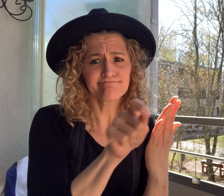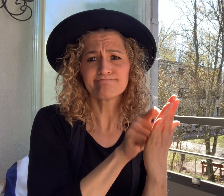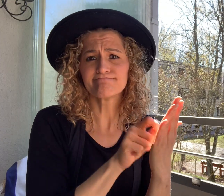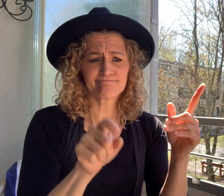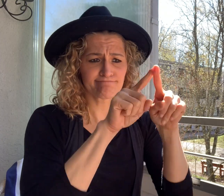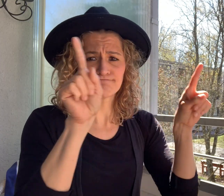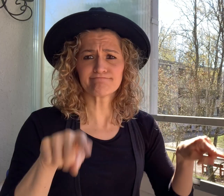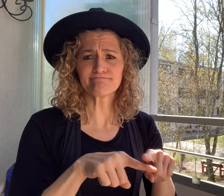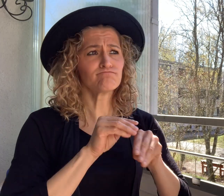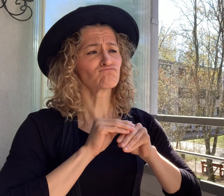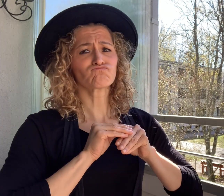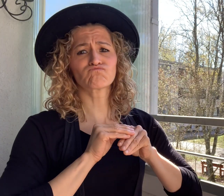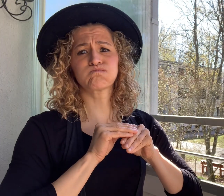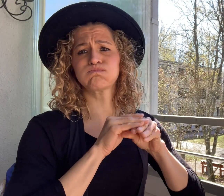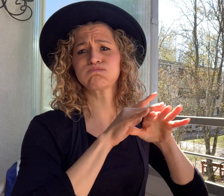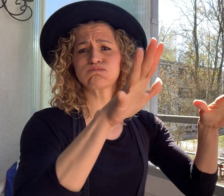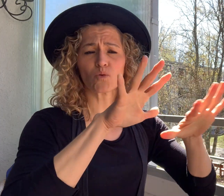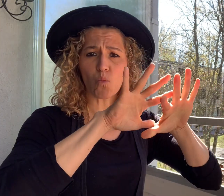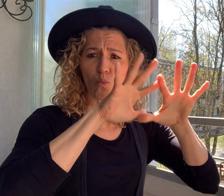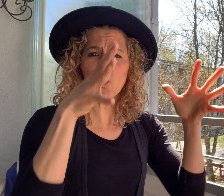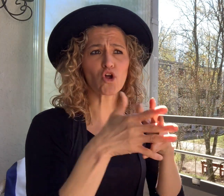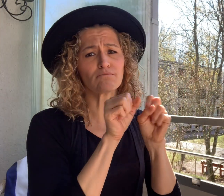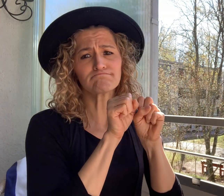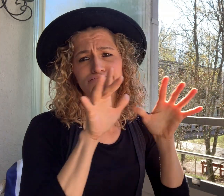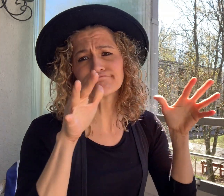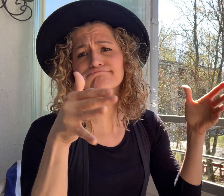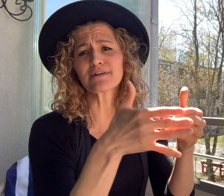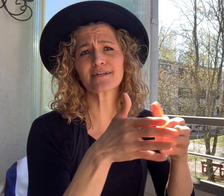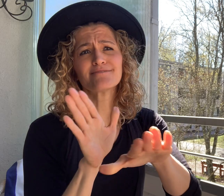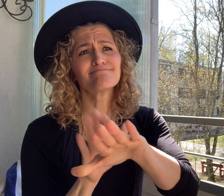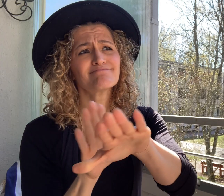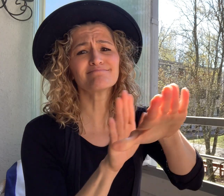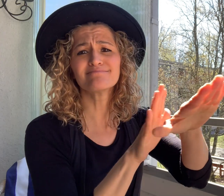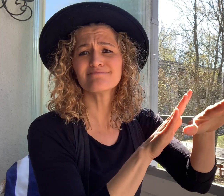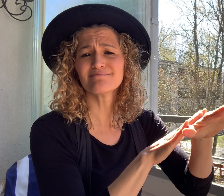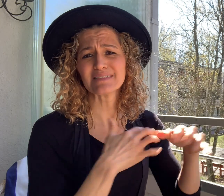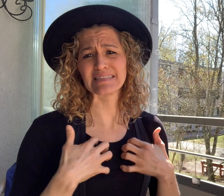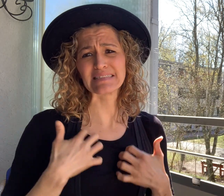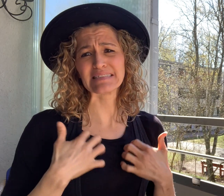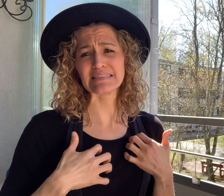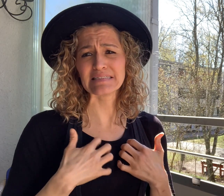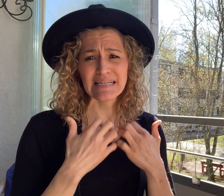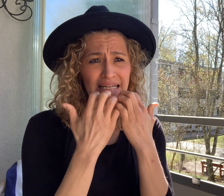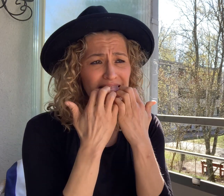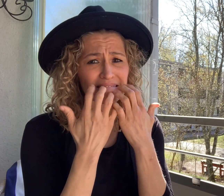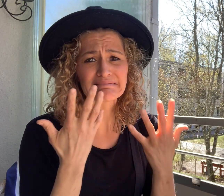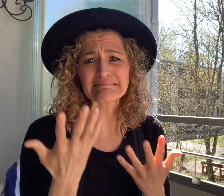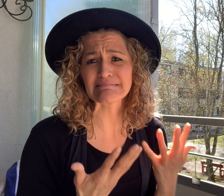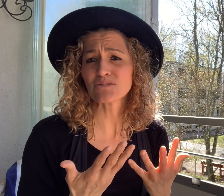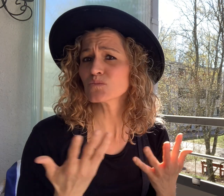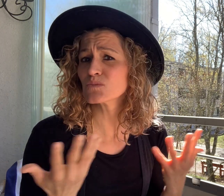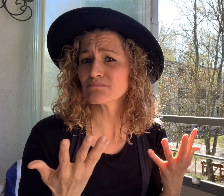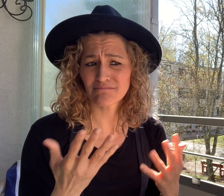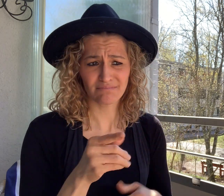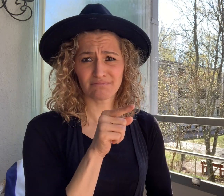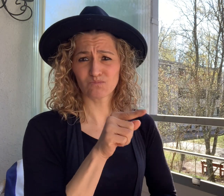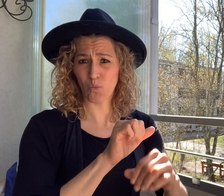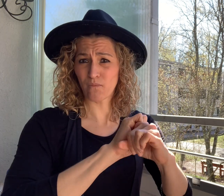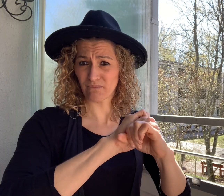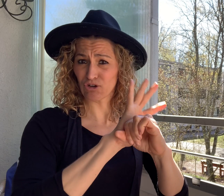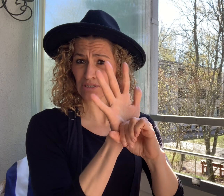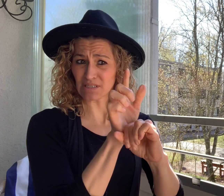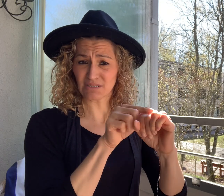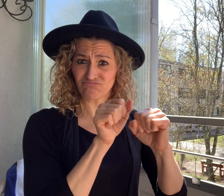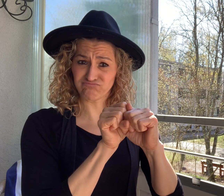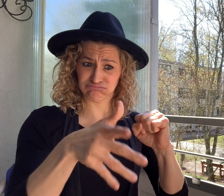WFD released a joint statement expressing concern on how